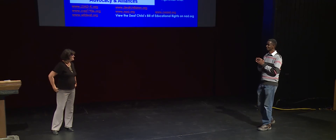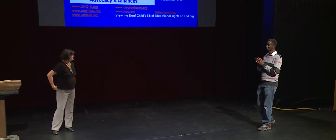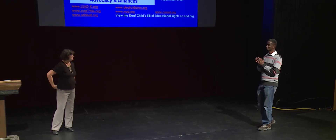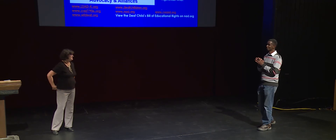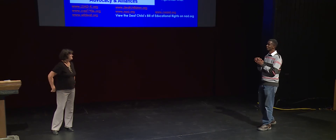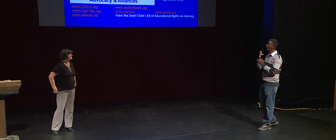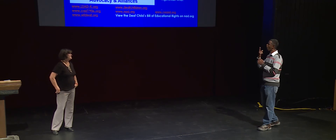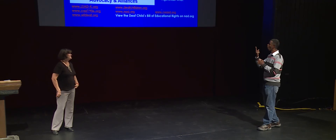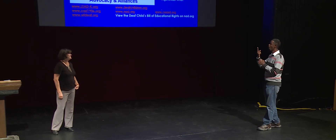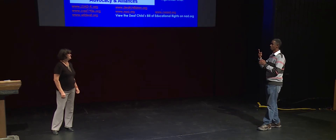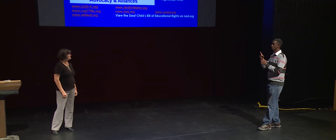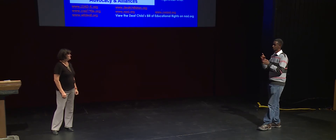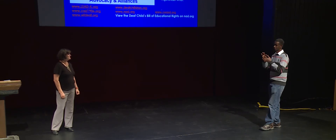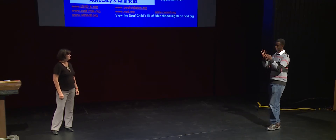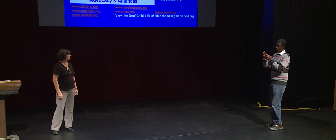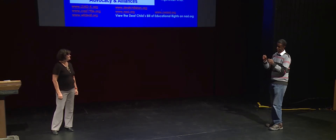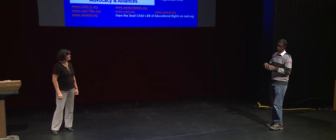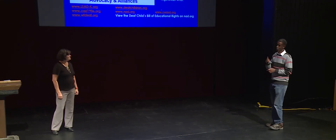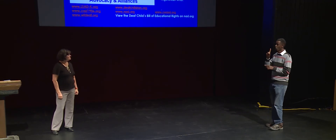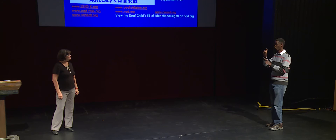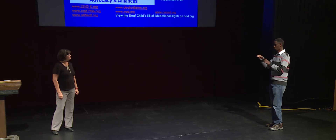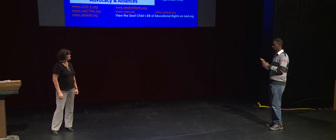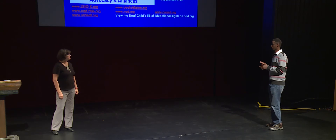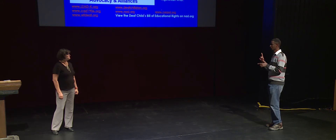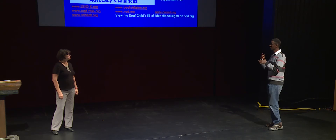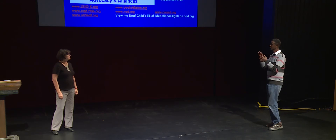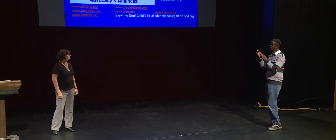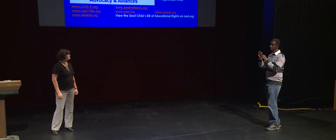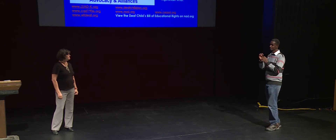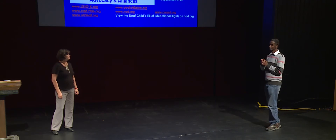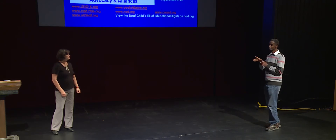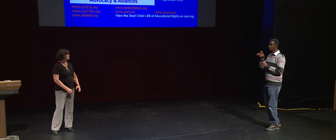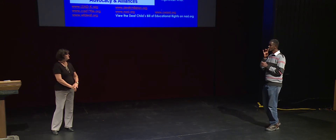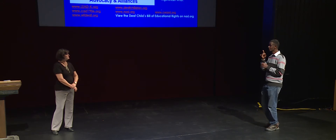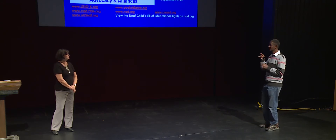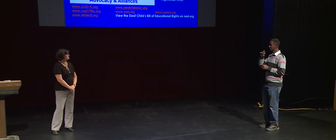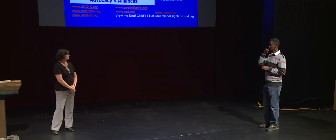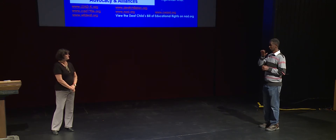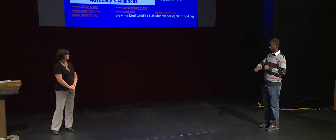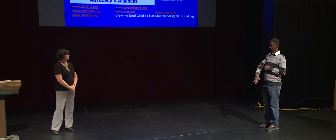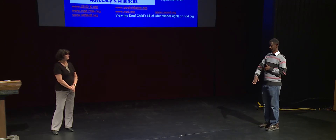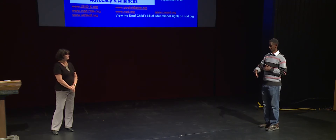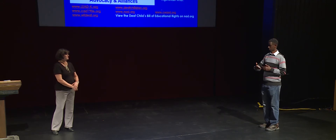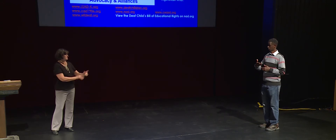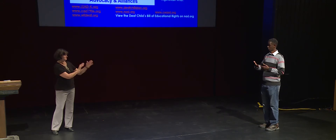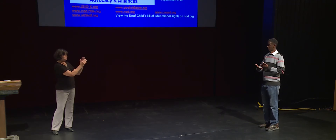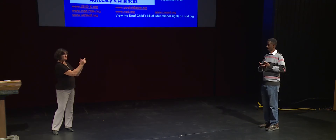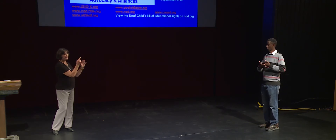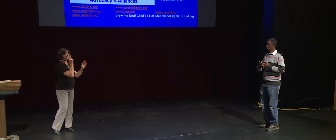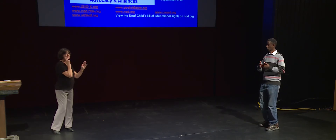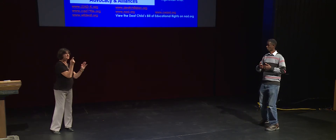Yes, we have. I have a comment and a question.